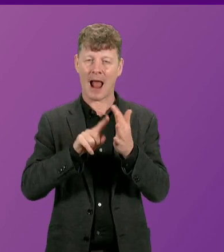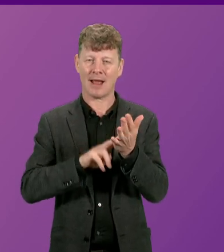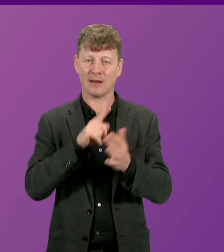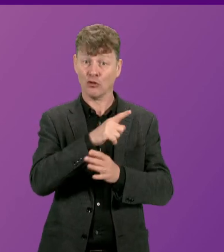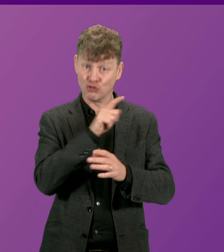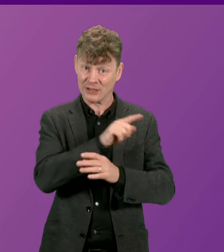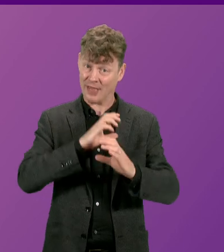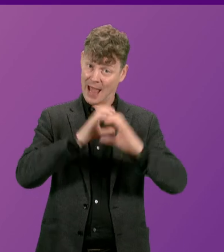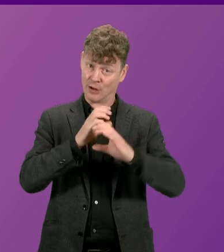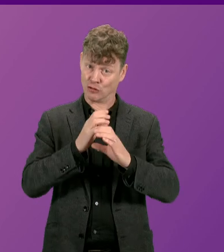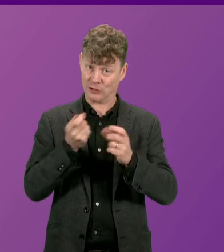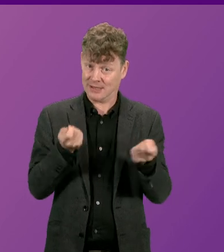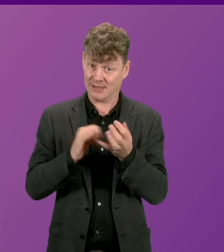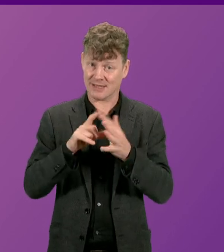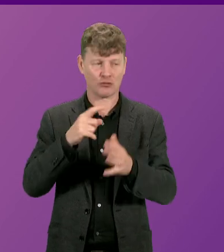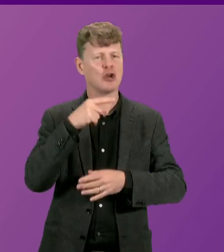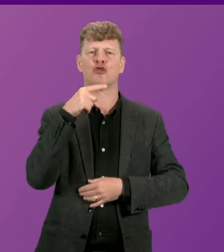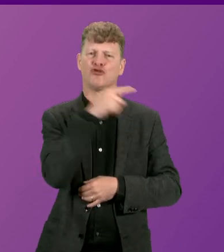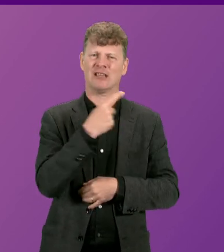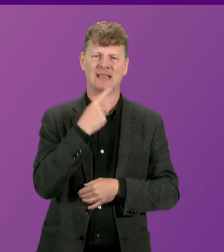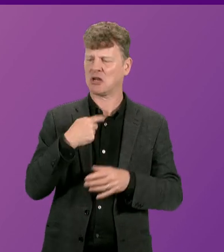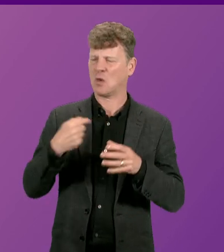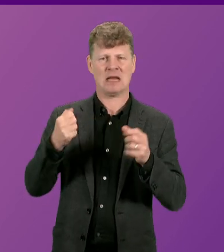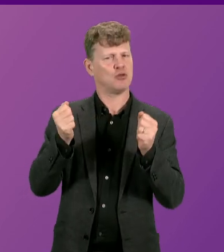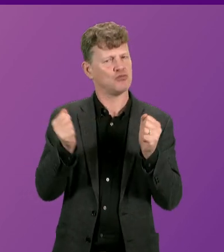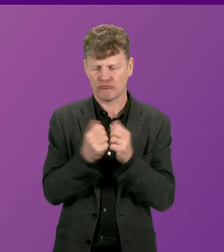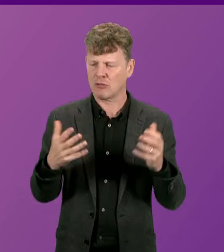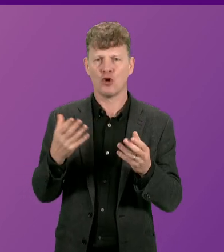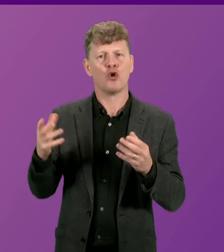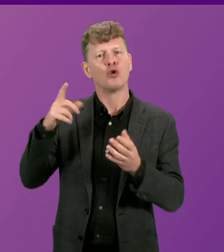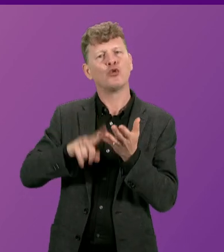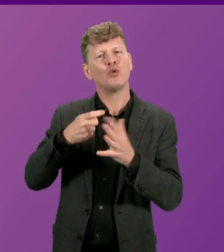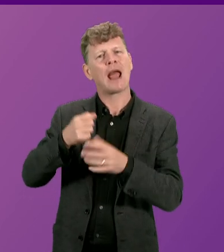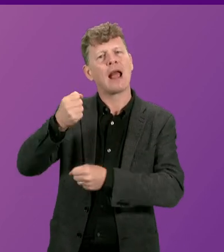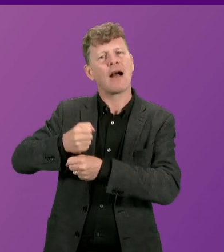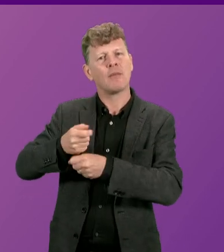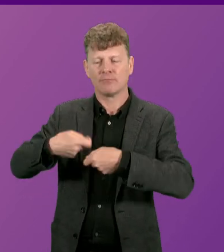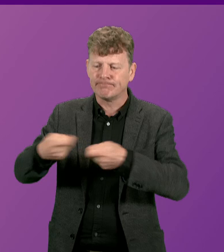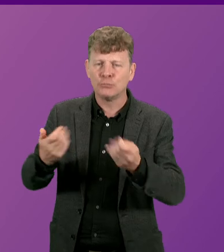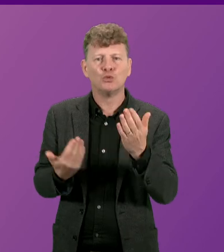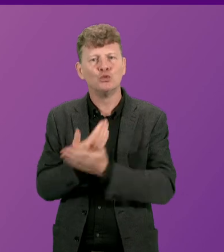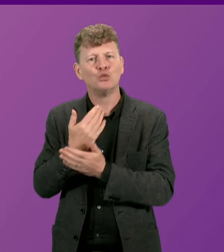“we do not agree with the UK Government issuing new oil and gas licences.”—